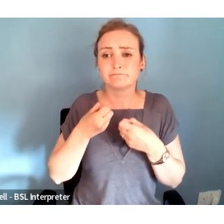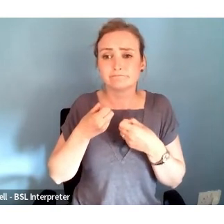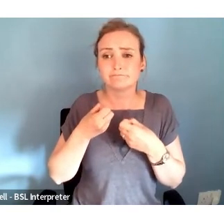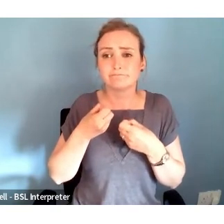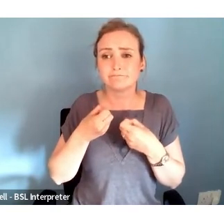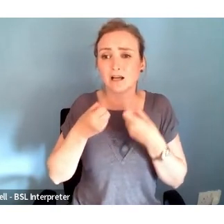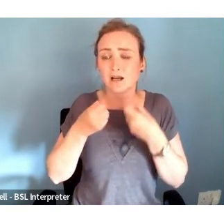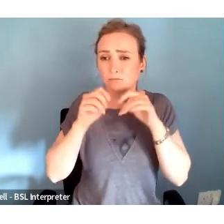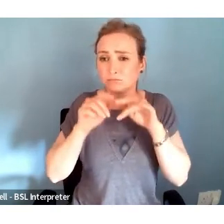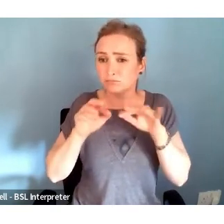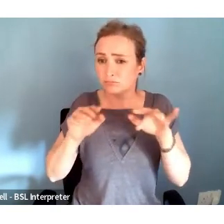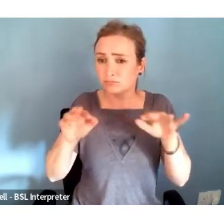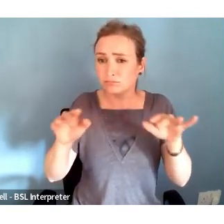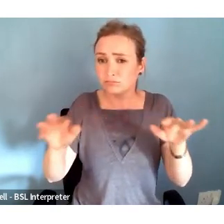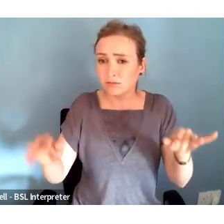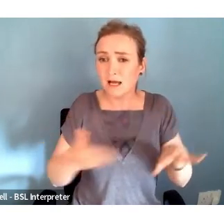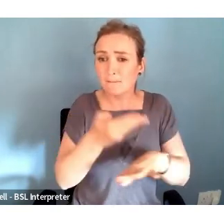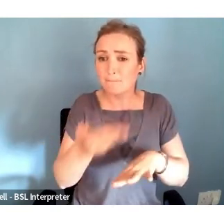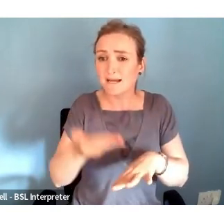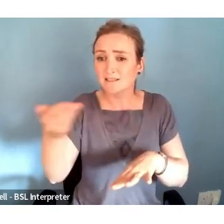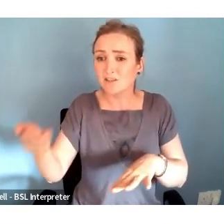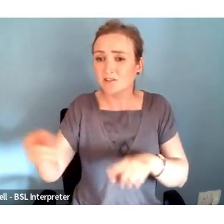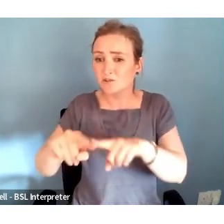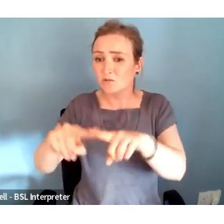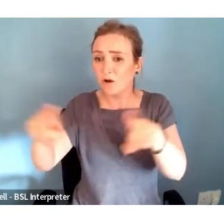poster girl or boy for, you know, disabled